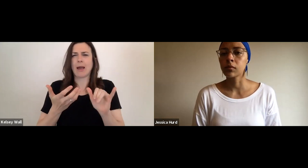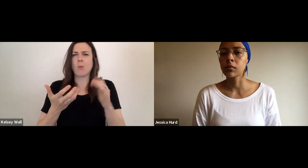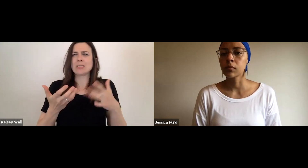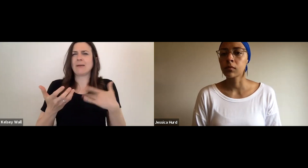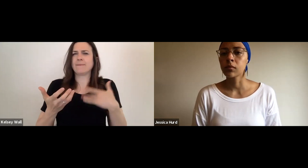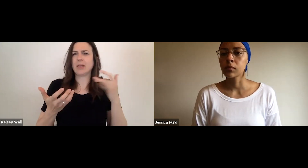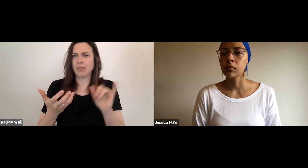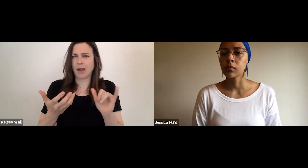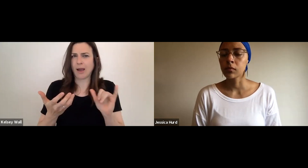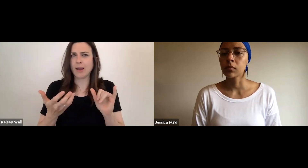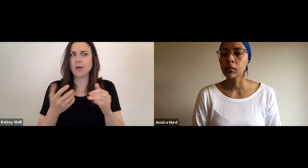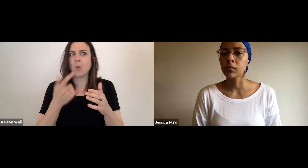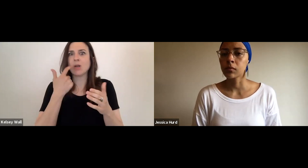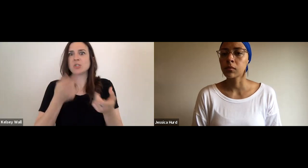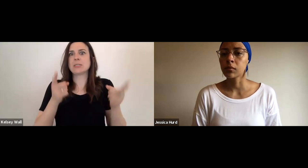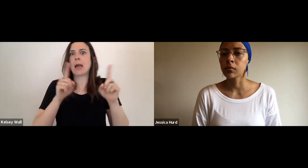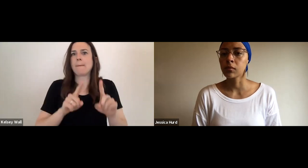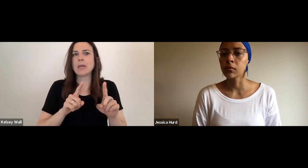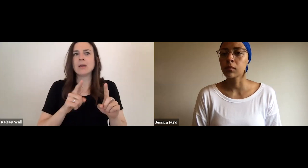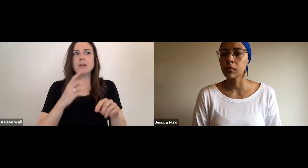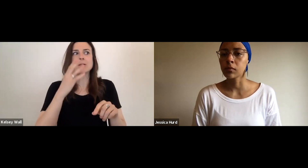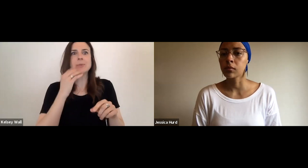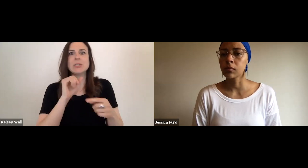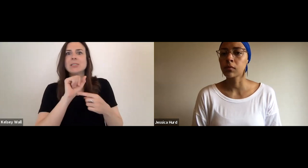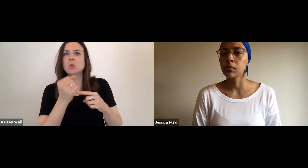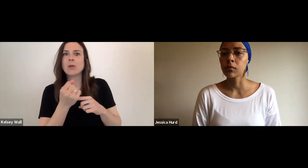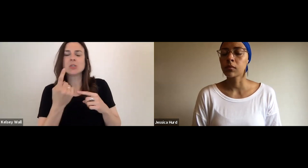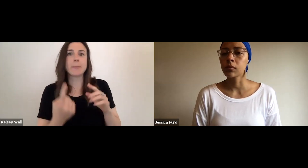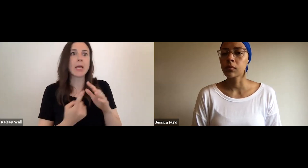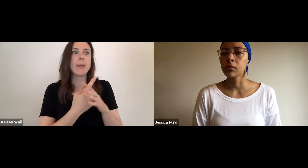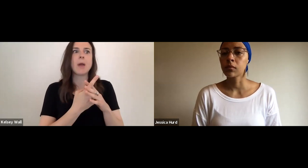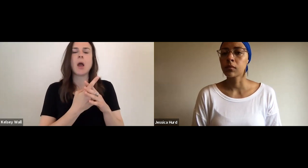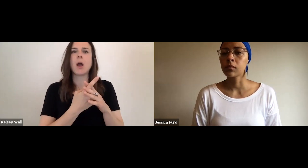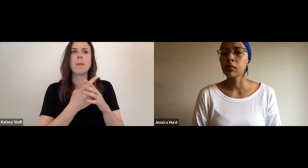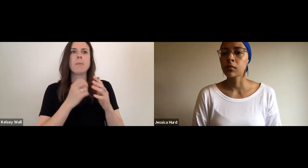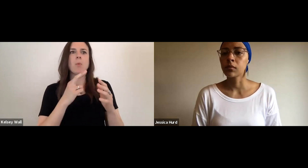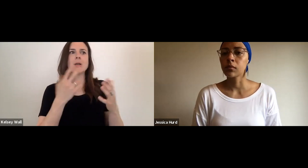So, that may not need to be done.